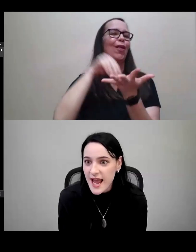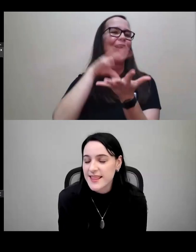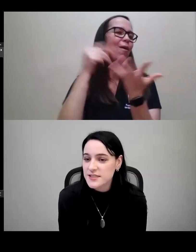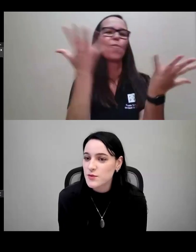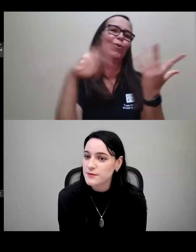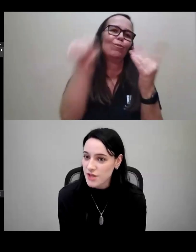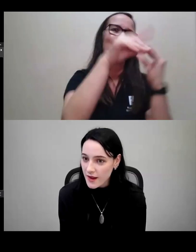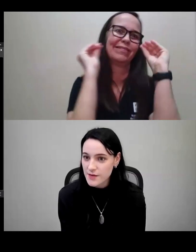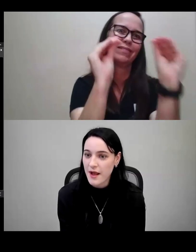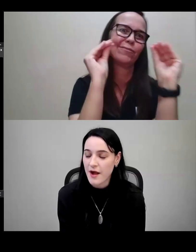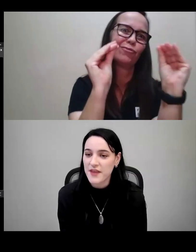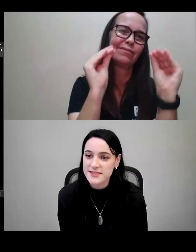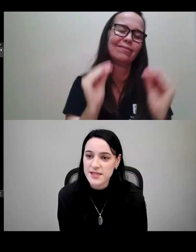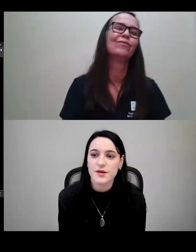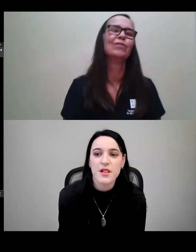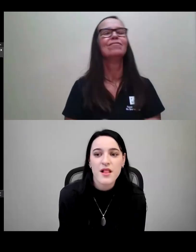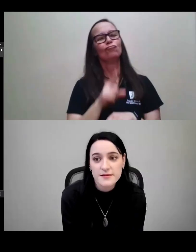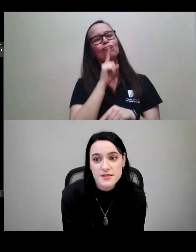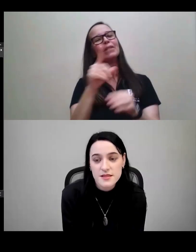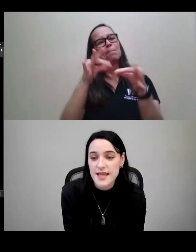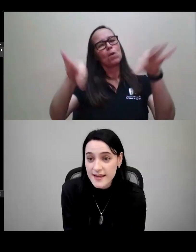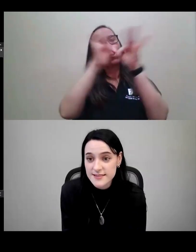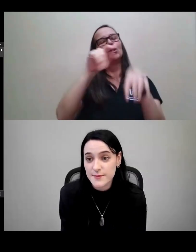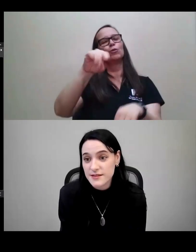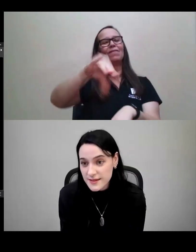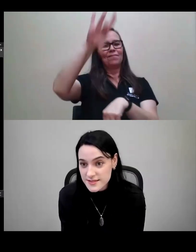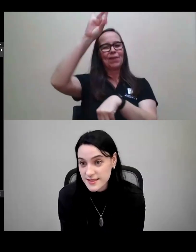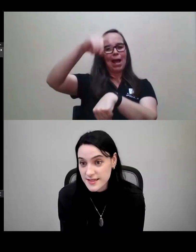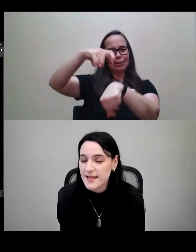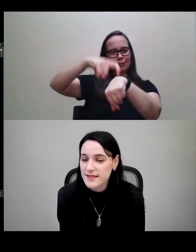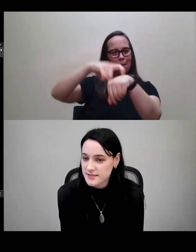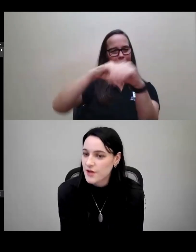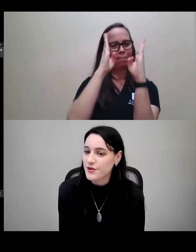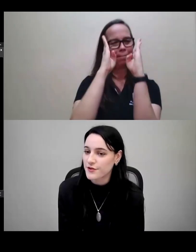say that, that's what I'm talking about. That's how it applies to this academic lesson. That's